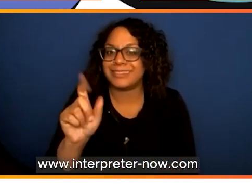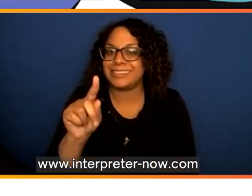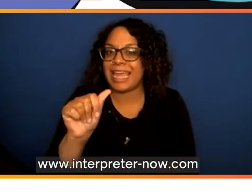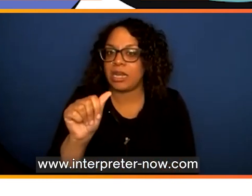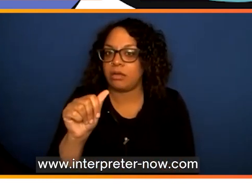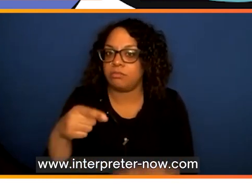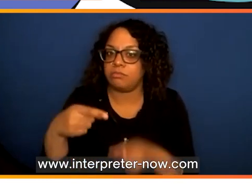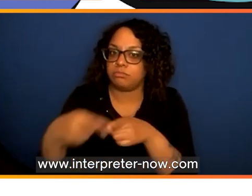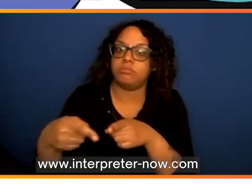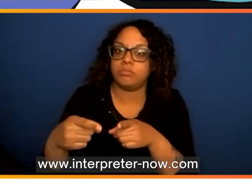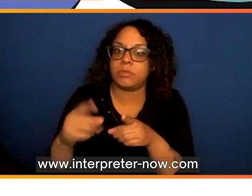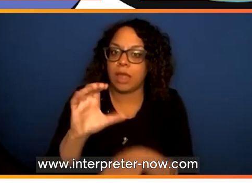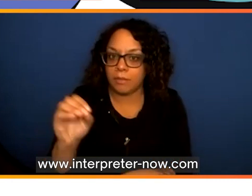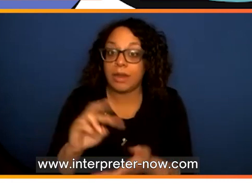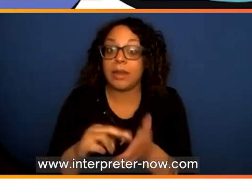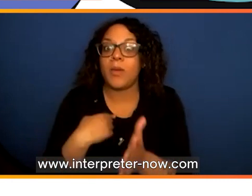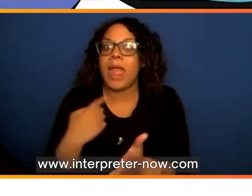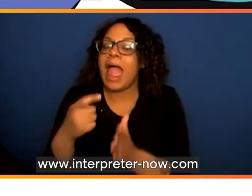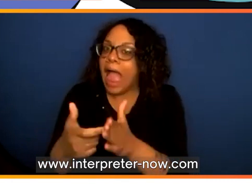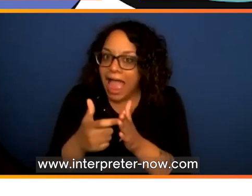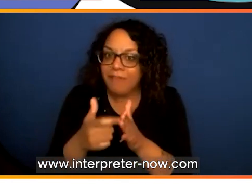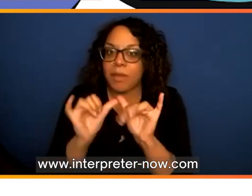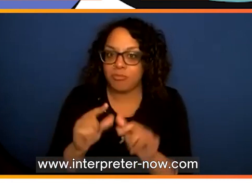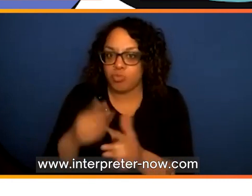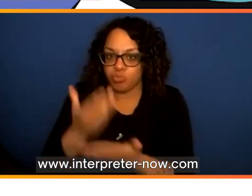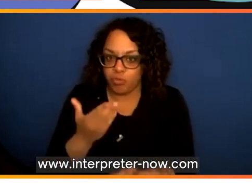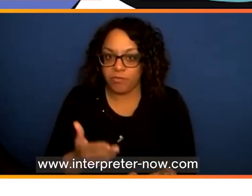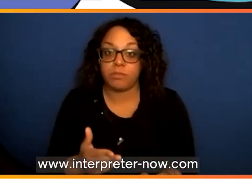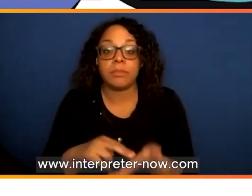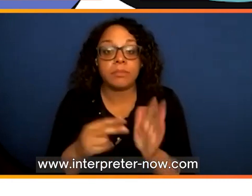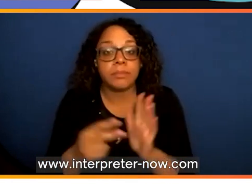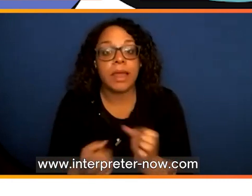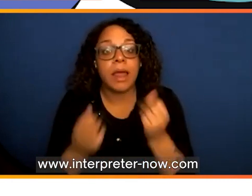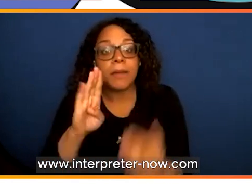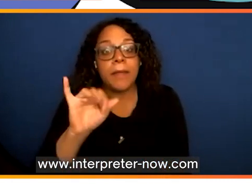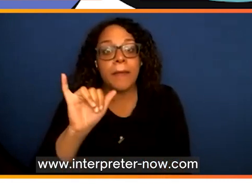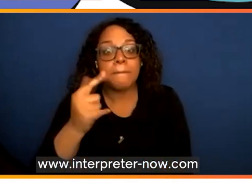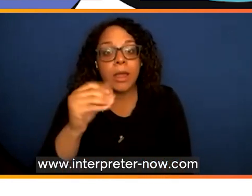we sent out, those phone tool icons. How many people joined our events? How many people